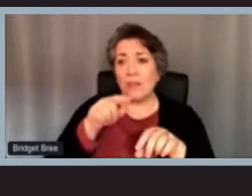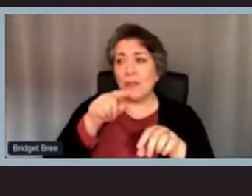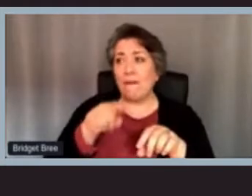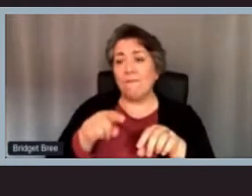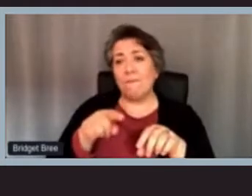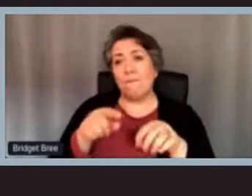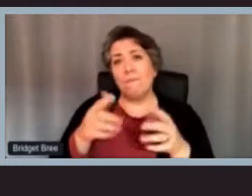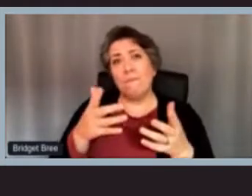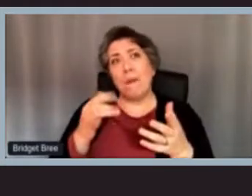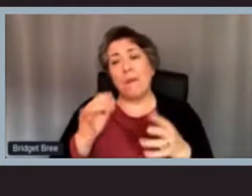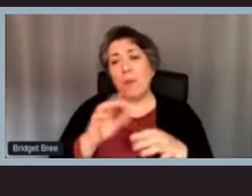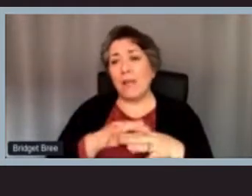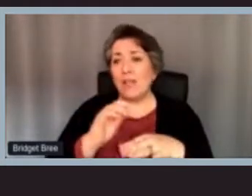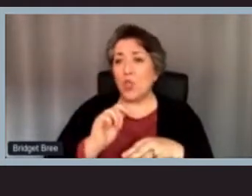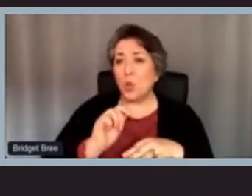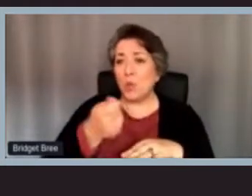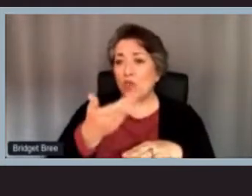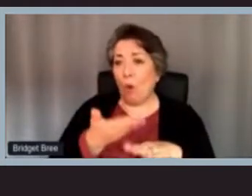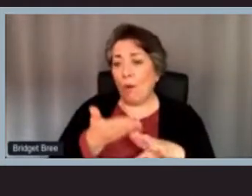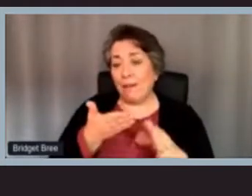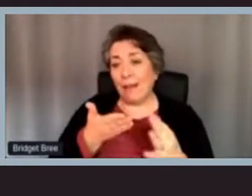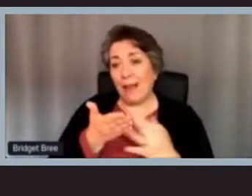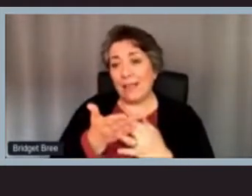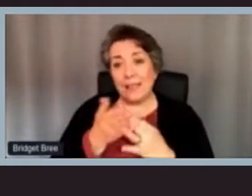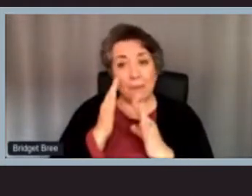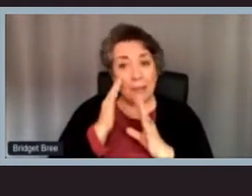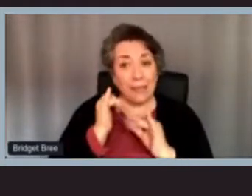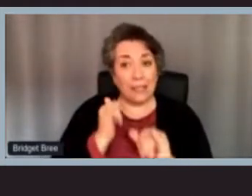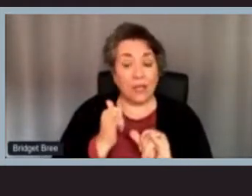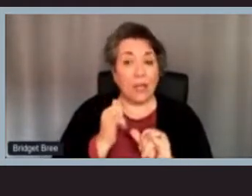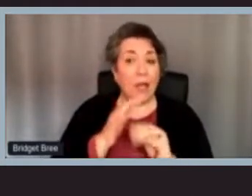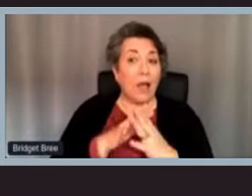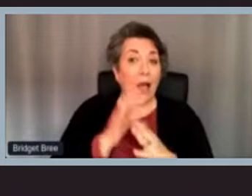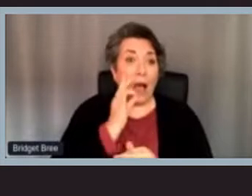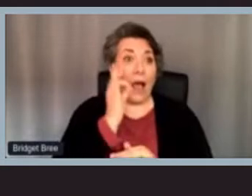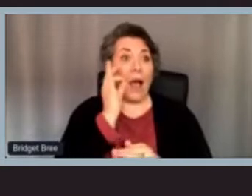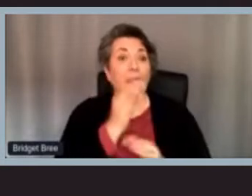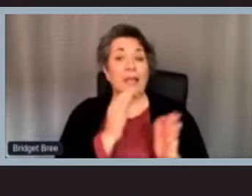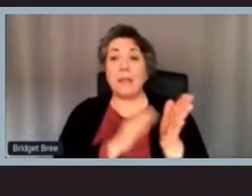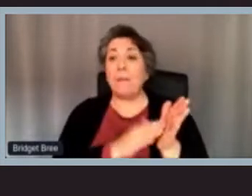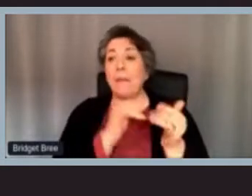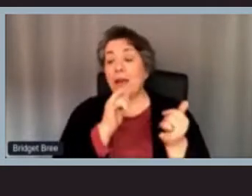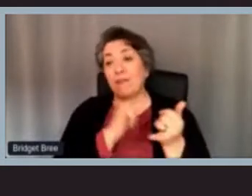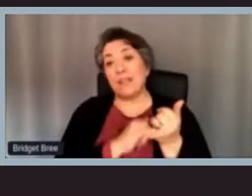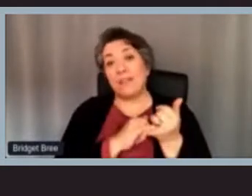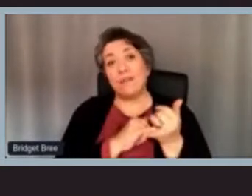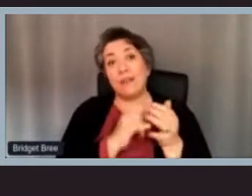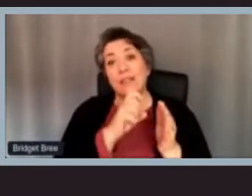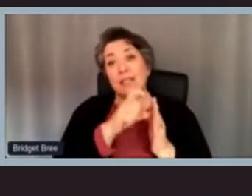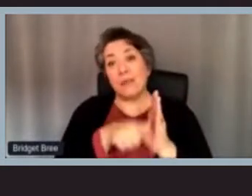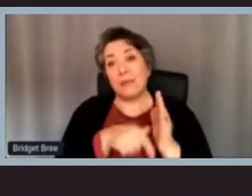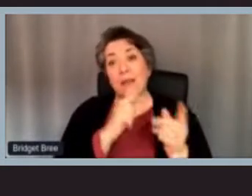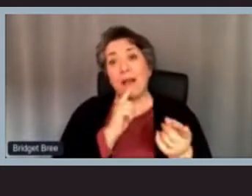Could we just turn on this feature? I checked with the brilliant Microsoft enterprise Disability Answer Desk, who said it was possible